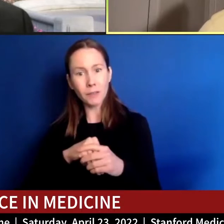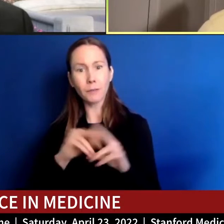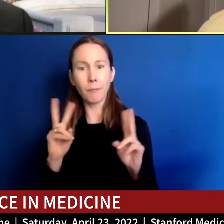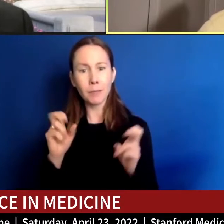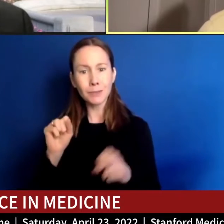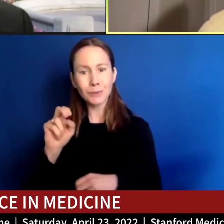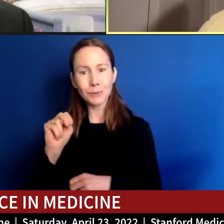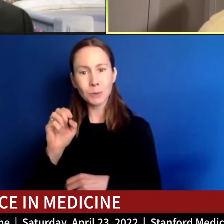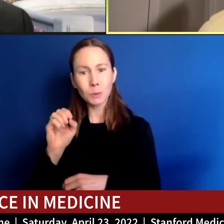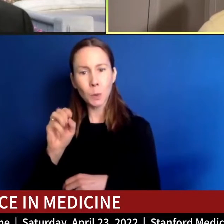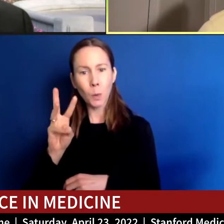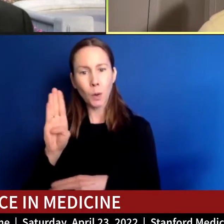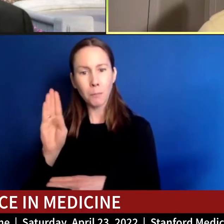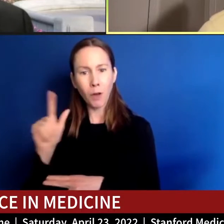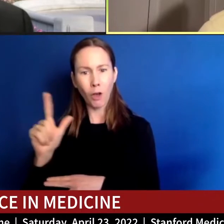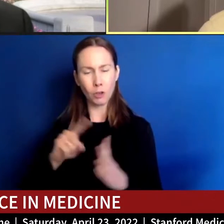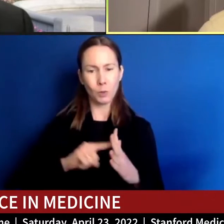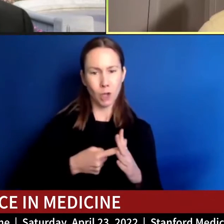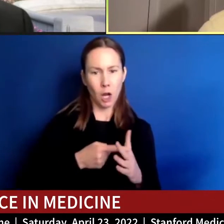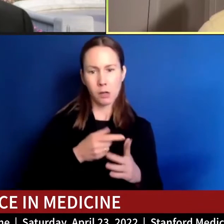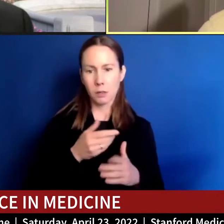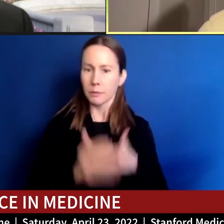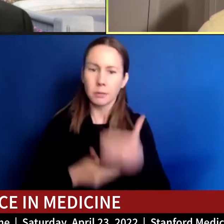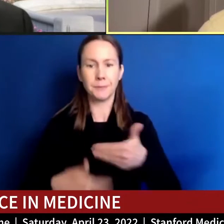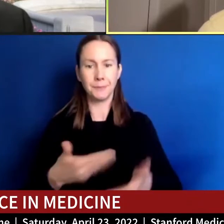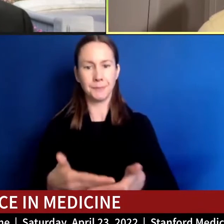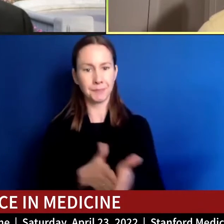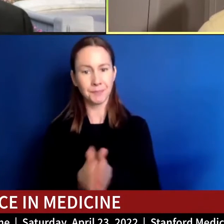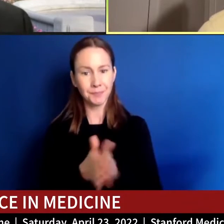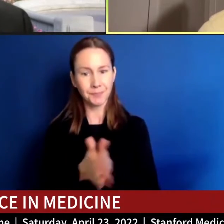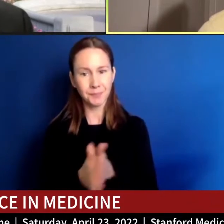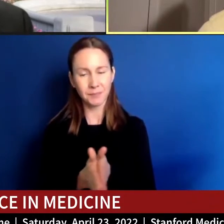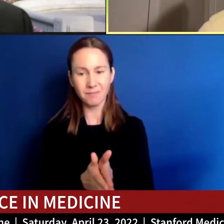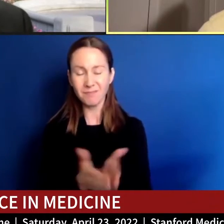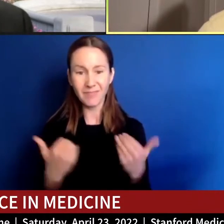When disabled people are connected with one another,